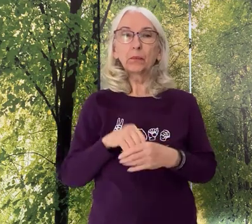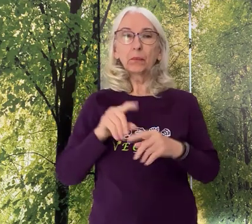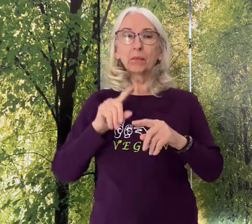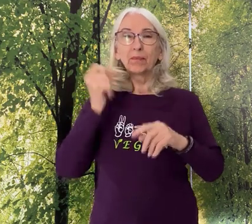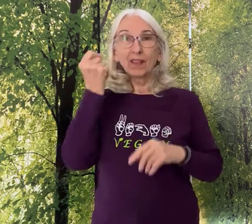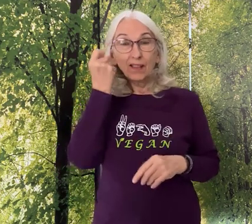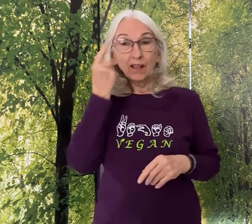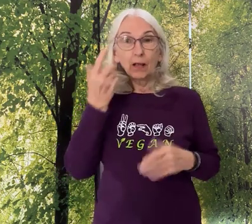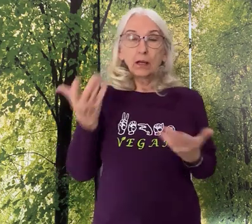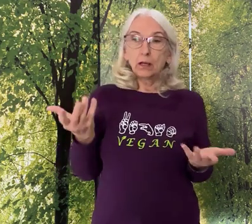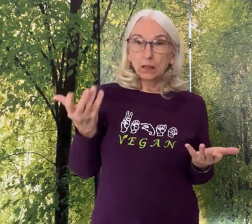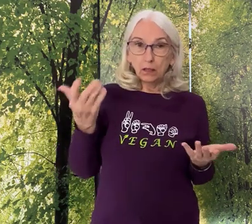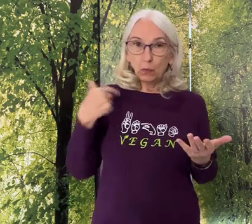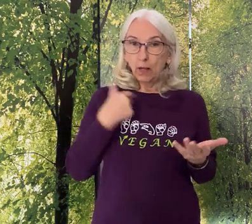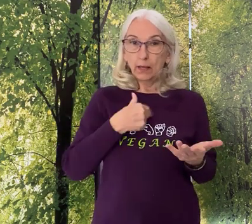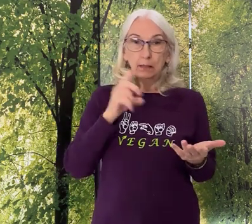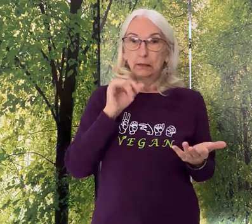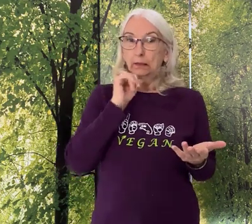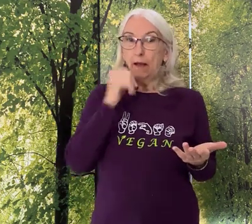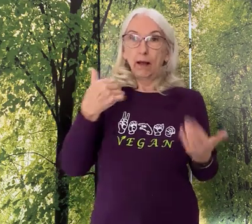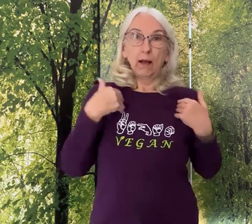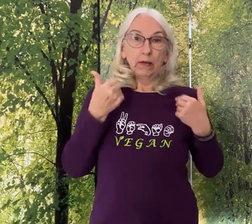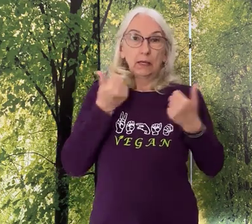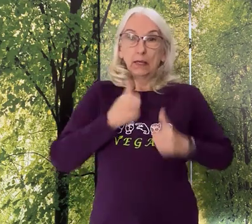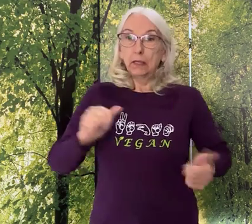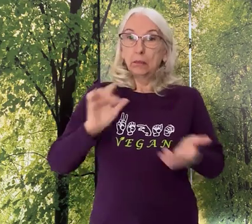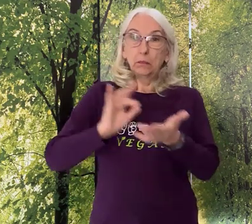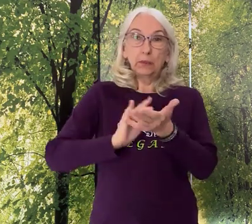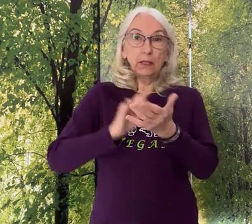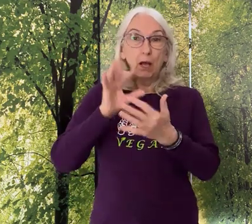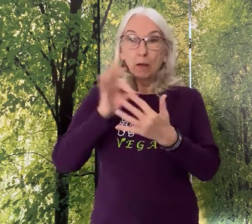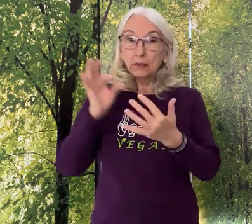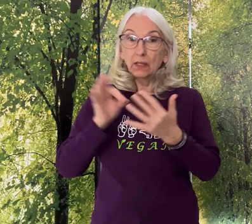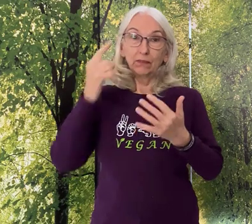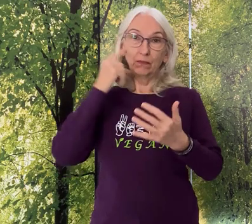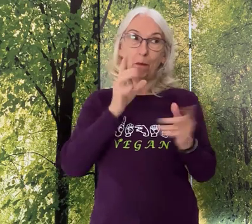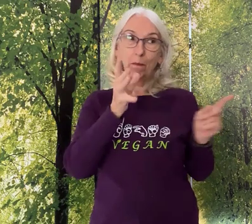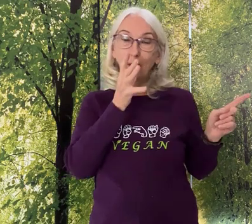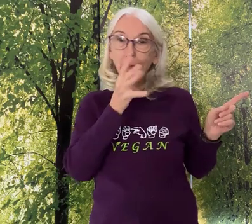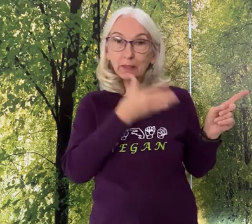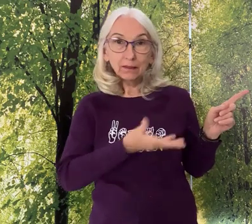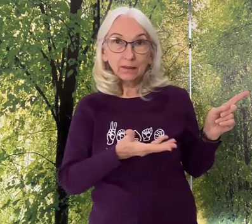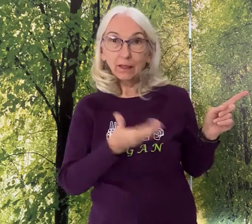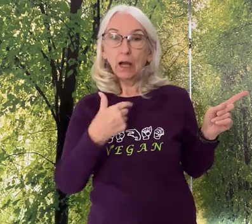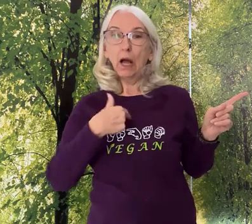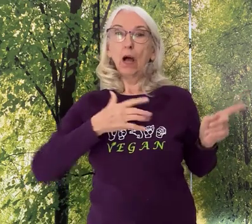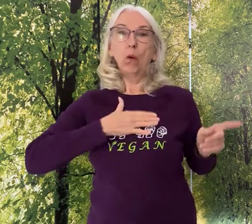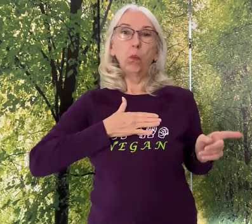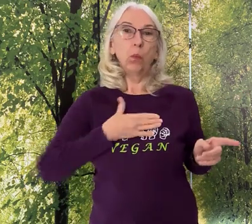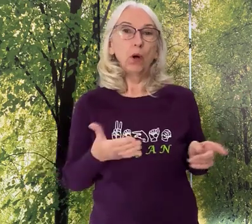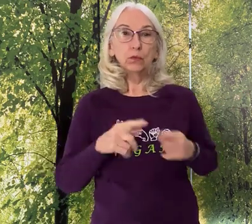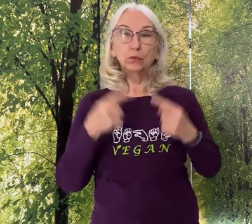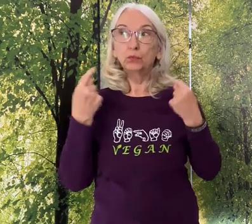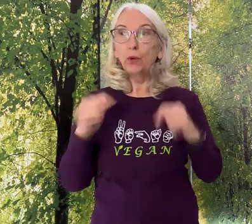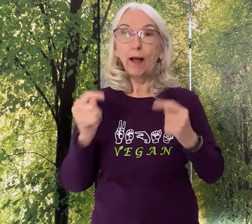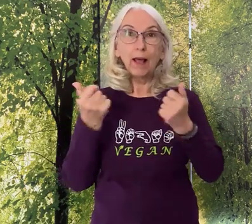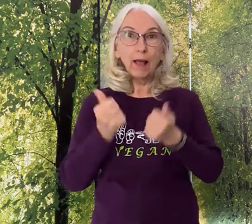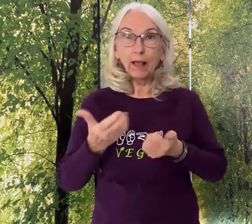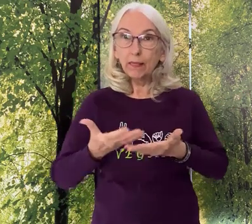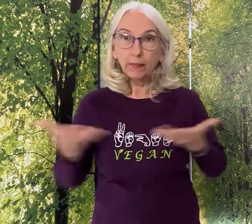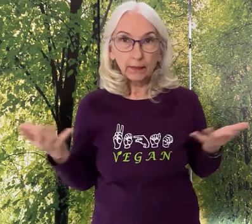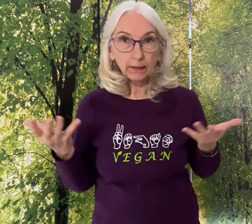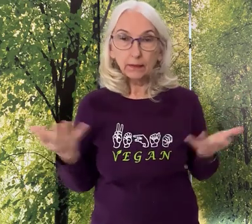but we didn’t have any medical options for mom, and I was willing to try anything.